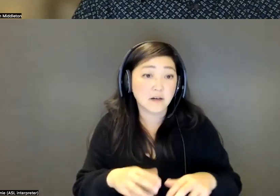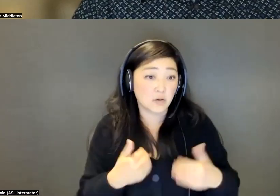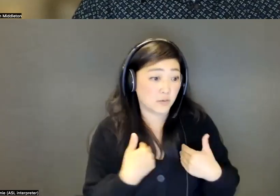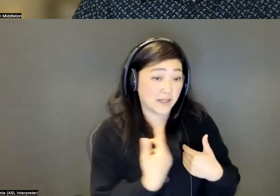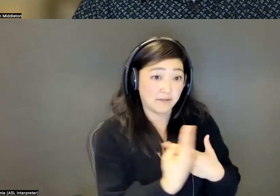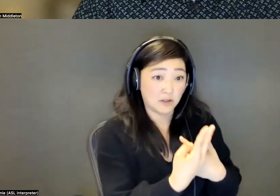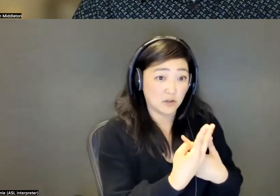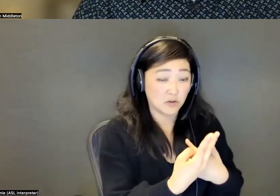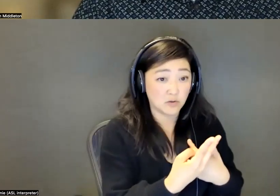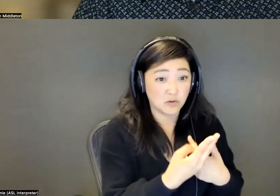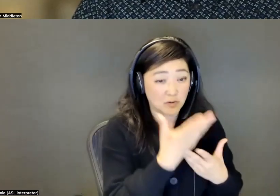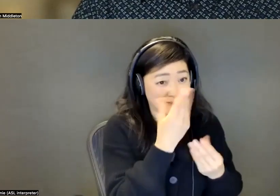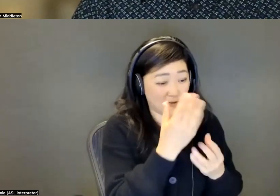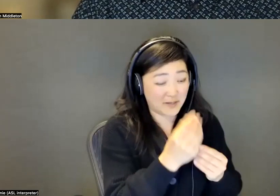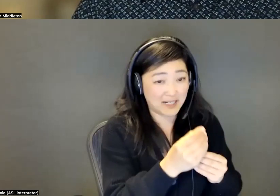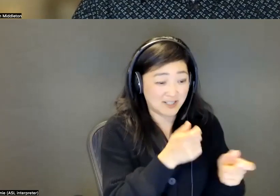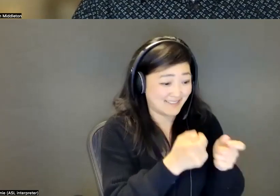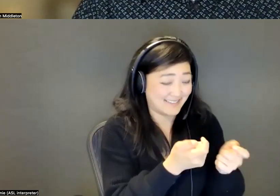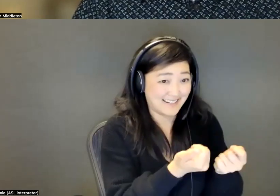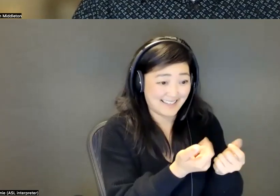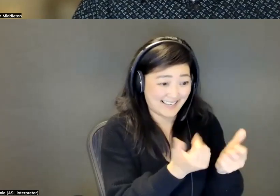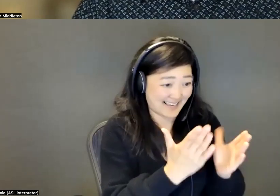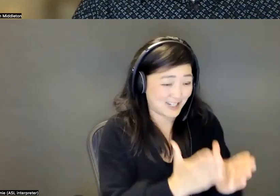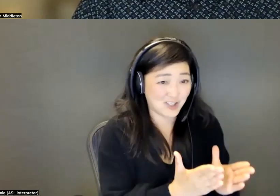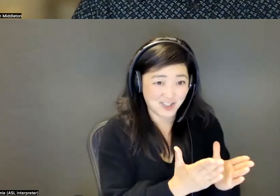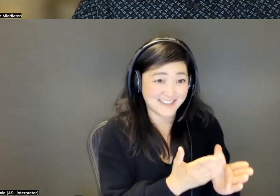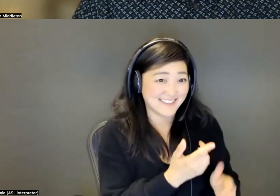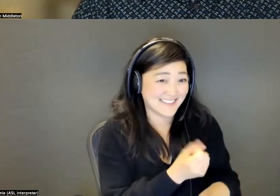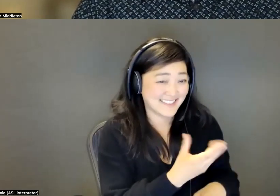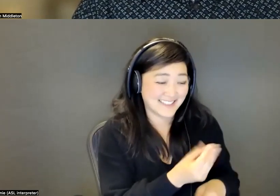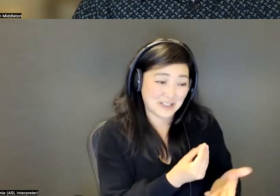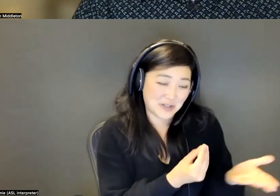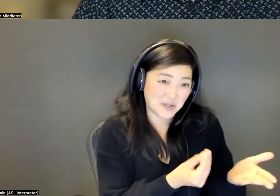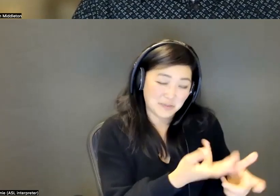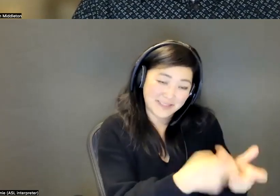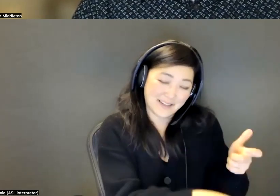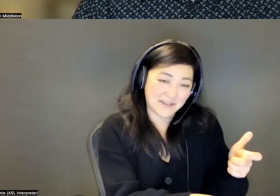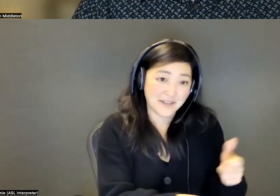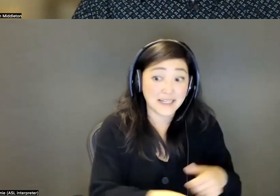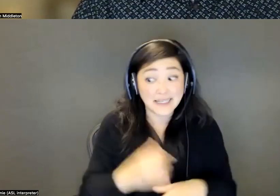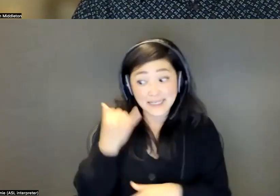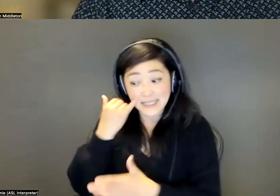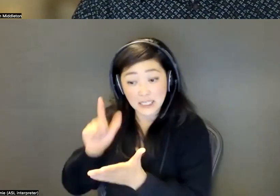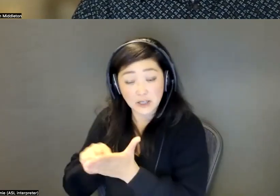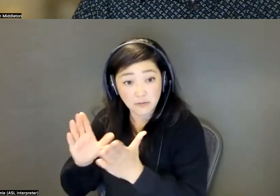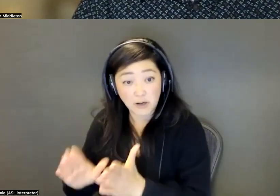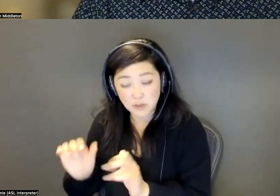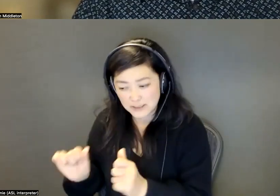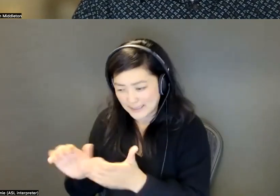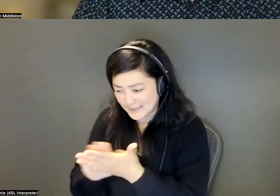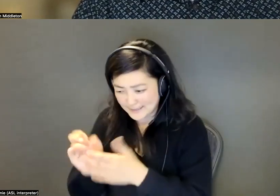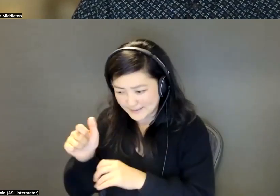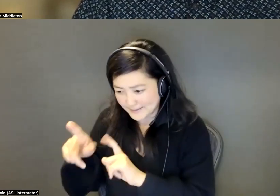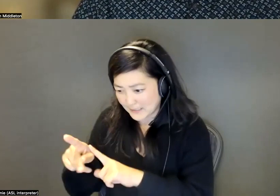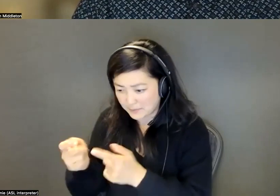There's only so much we can kind of do in a day. So, the more publishers can do to help us along that journey would be appreciated. Tim: